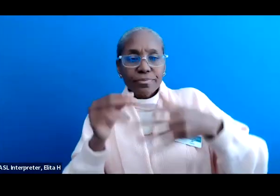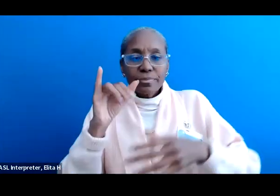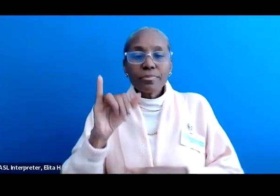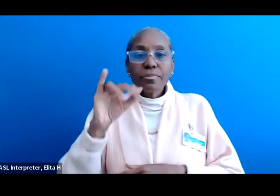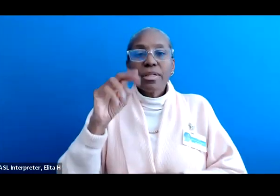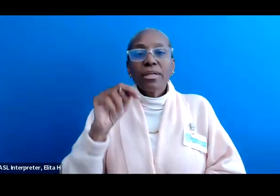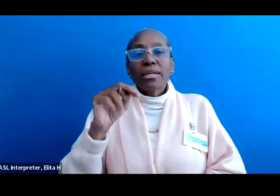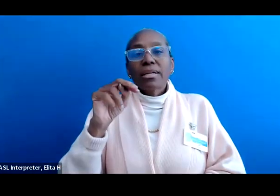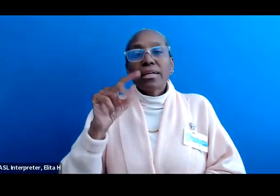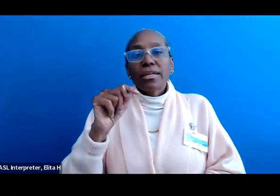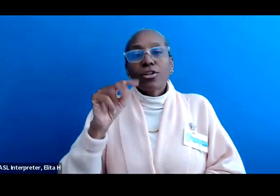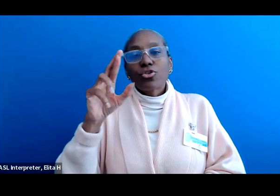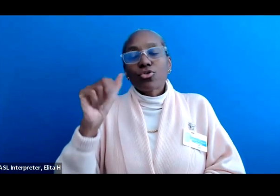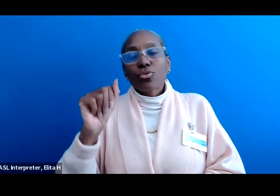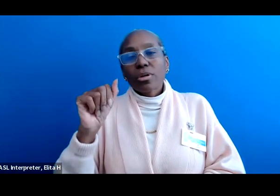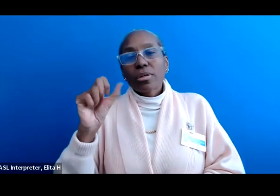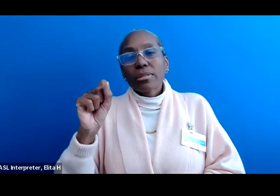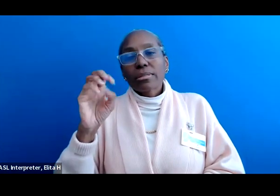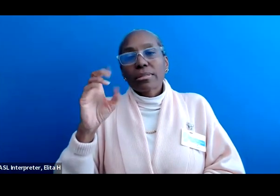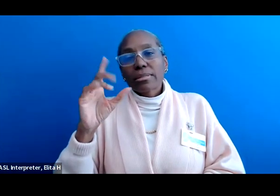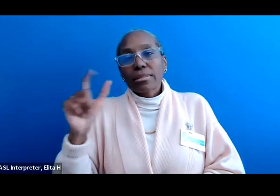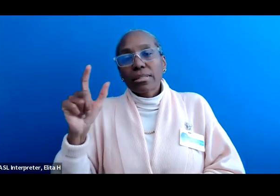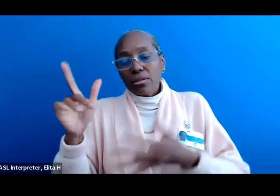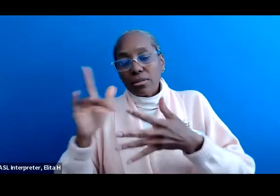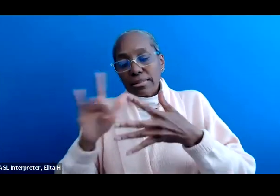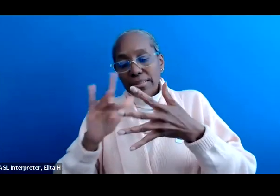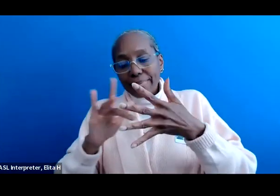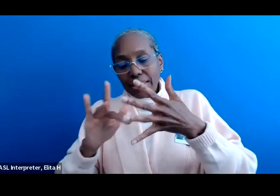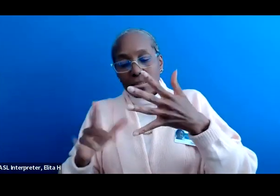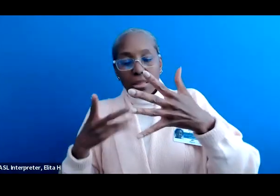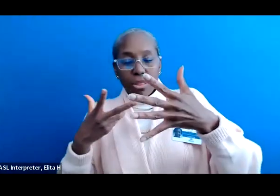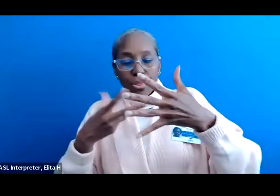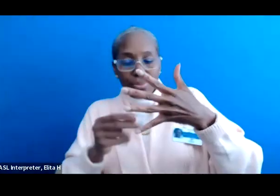It just bathes that spinal cord and helps relax. A lot of people find good results from that.